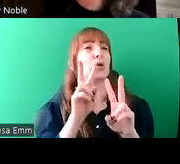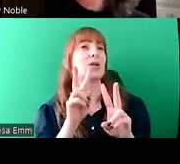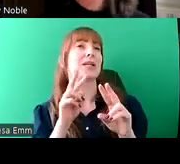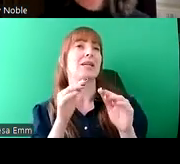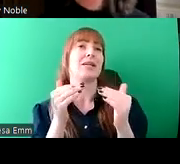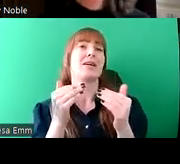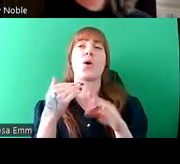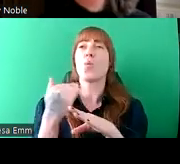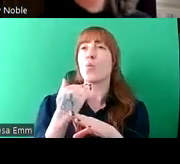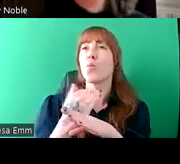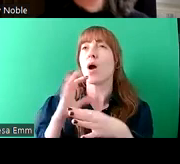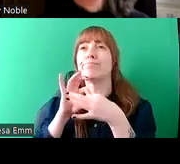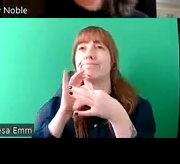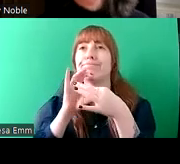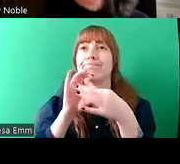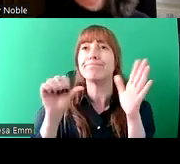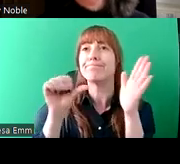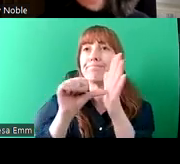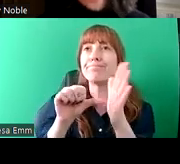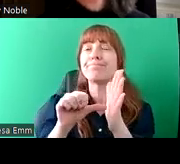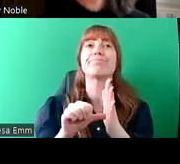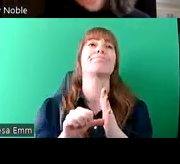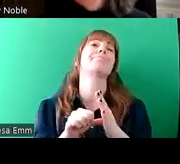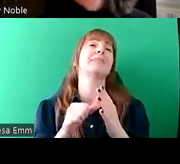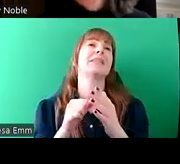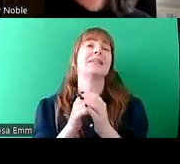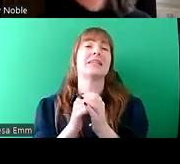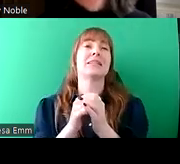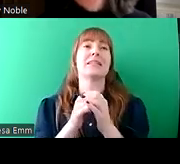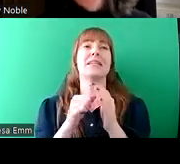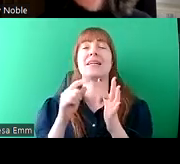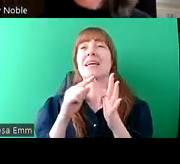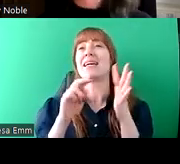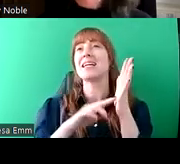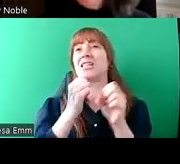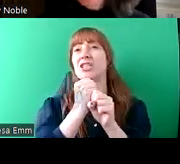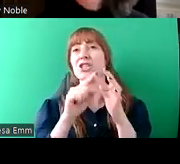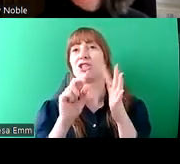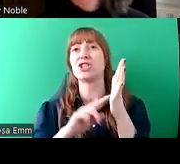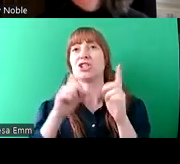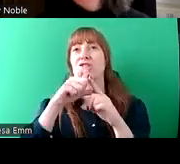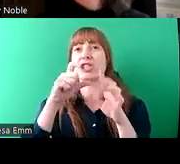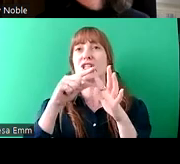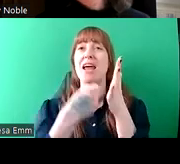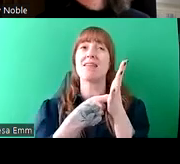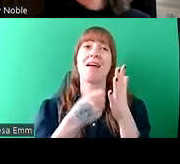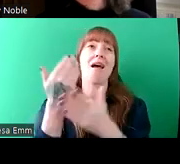related issues. Also, the Engender Archive. We have got the Family Planning Archive and Scottish